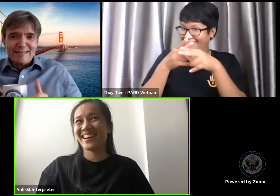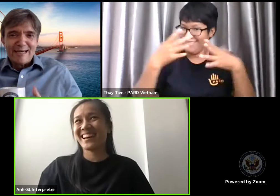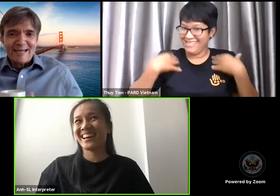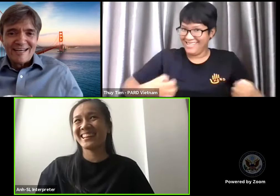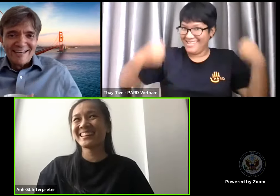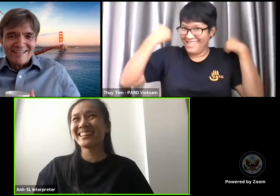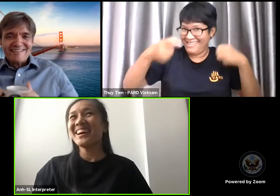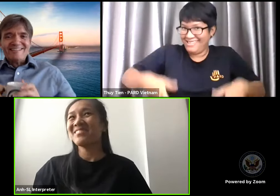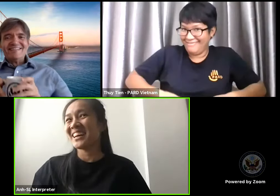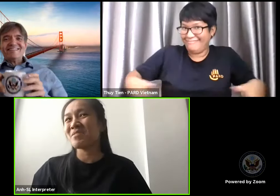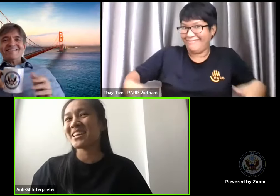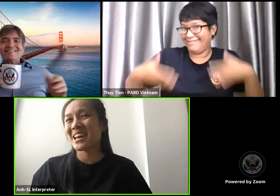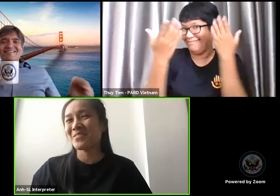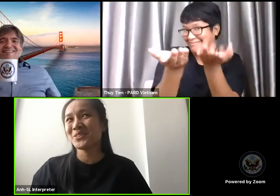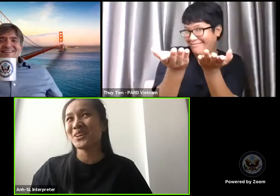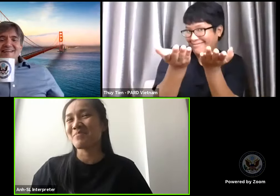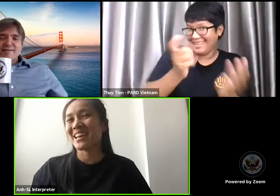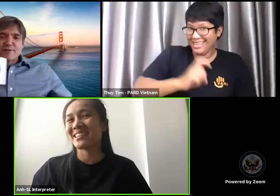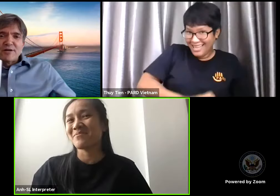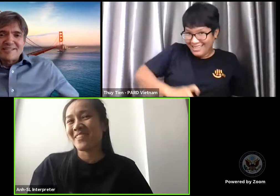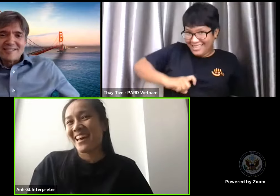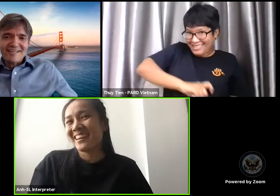[Anh] But be careful of getting fat.